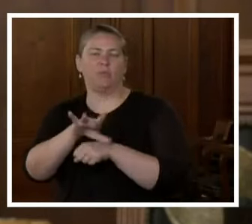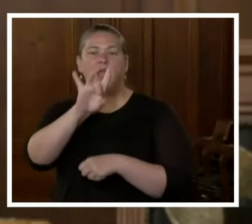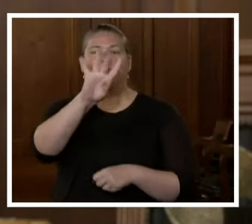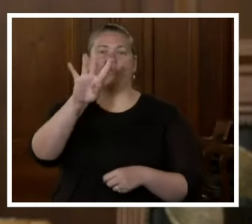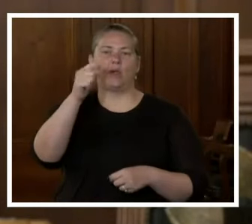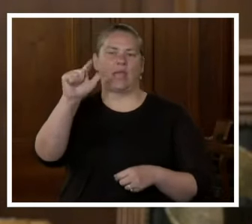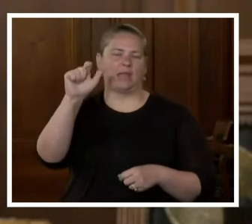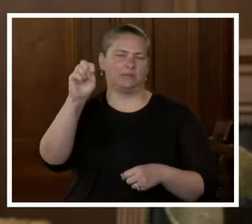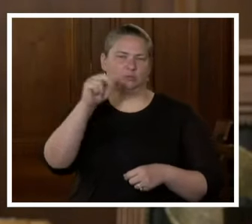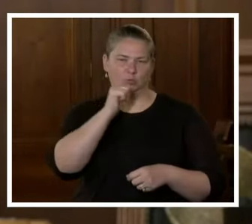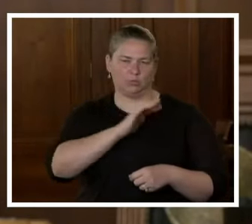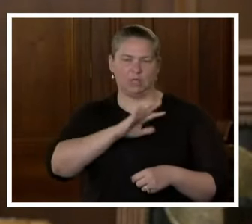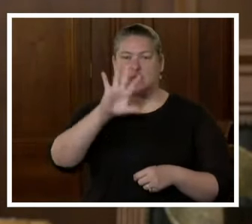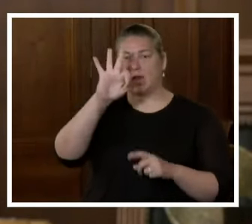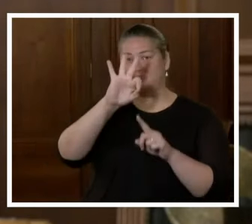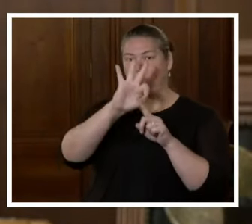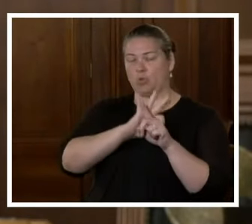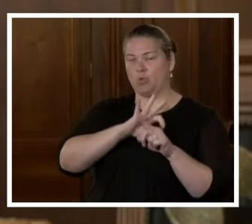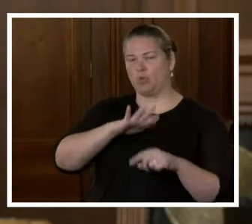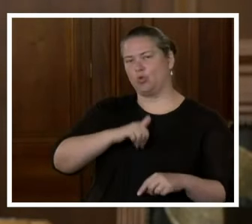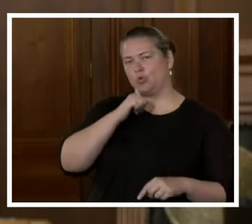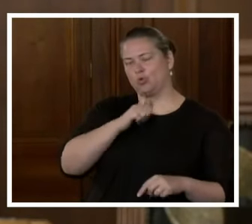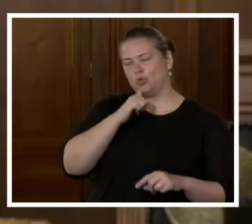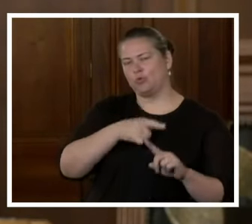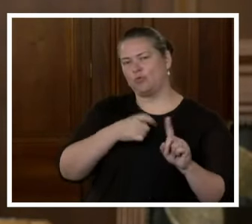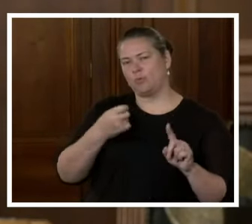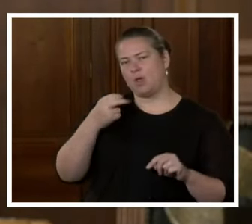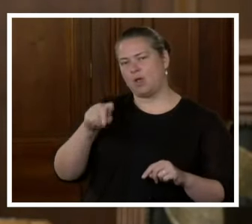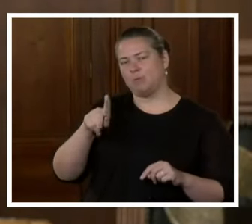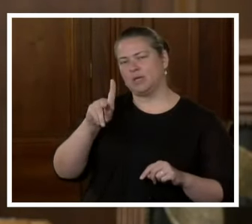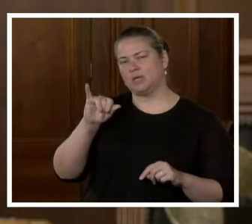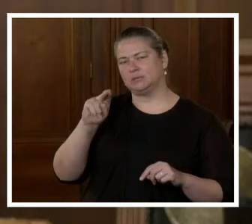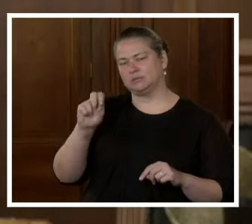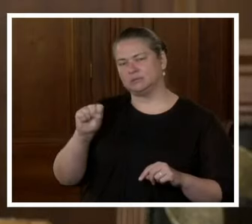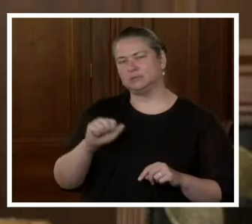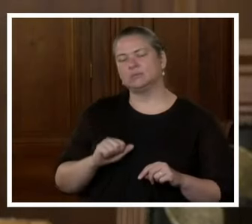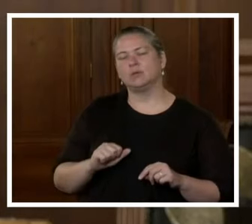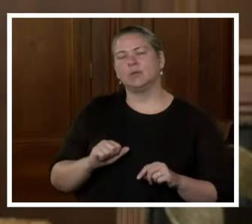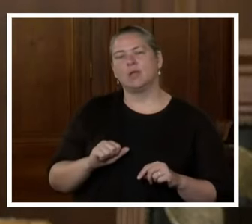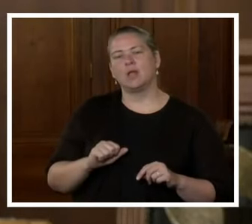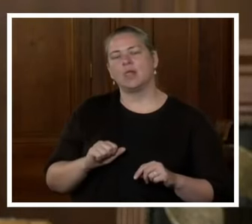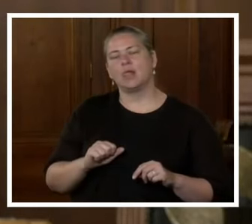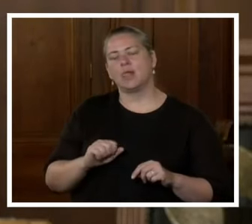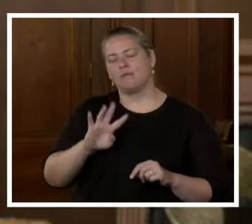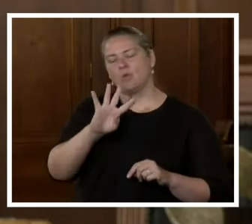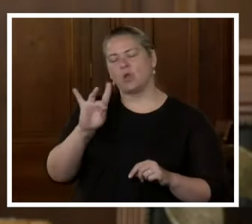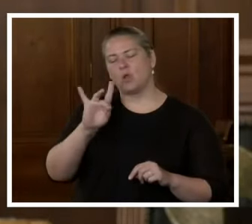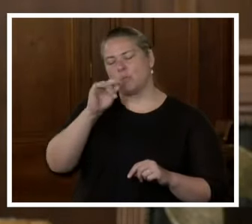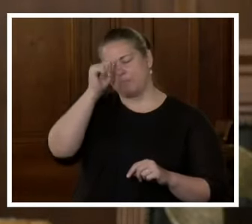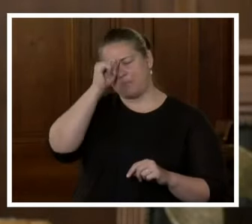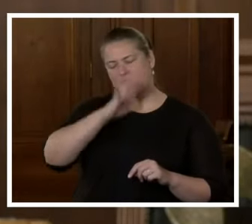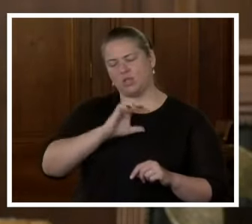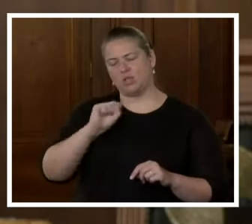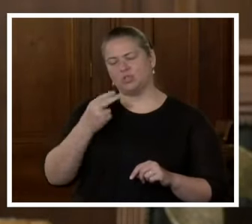15.82% HISPANIC. AND THEN ON RACE 74.21% WHITE.